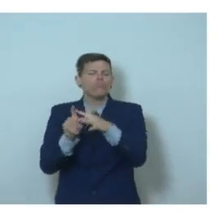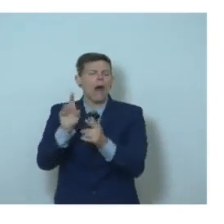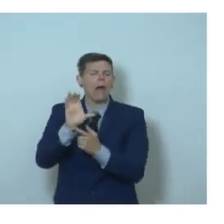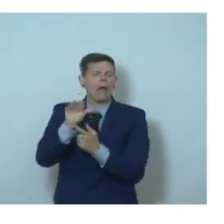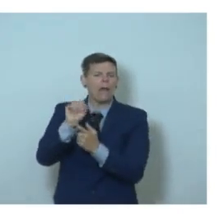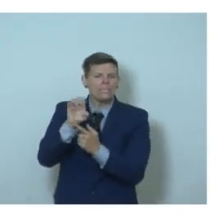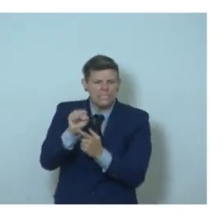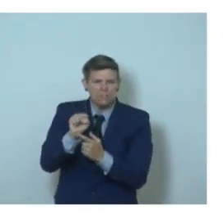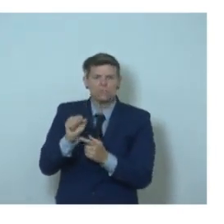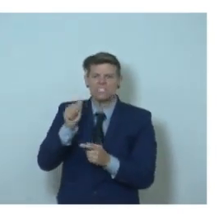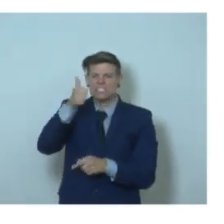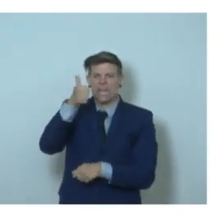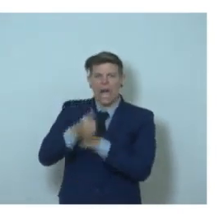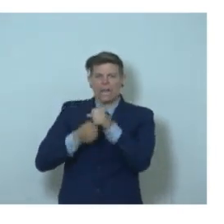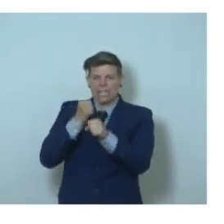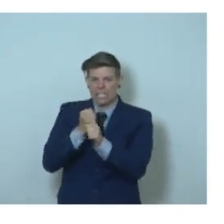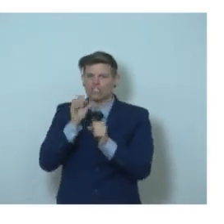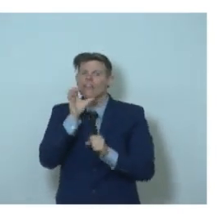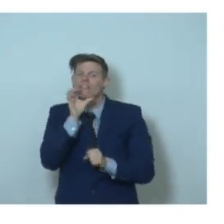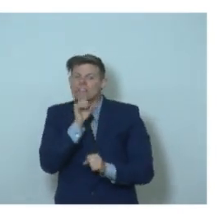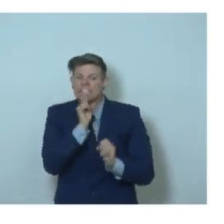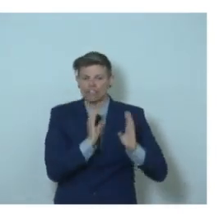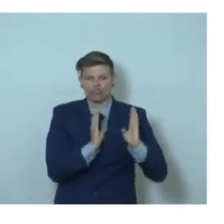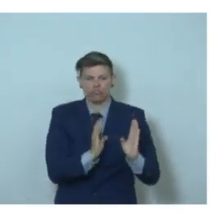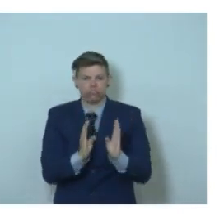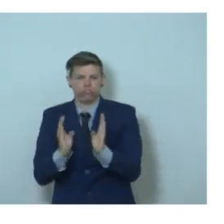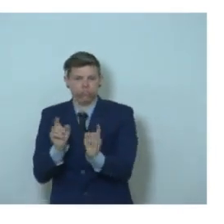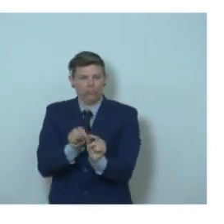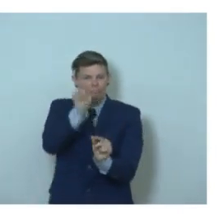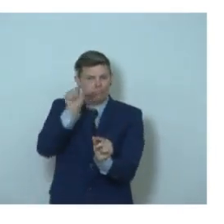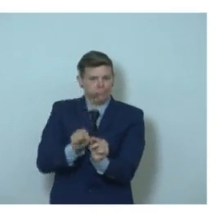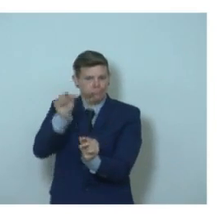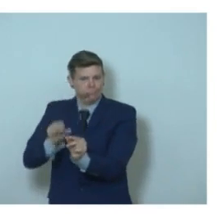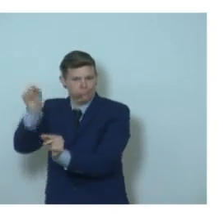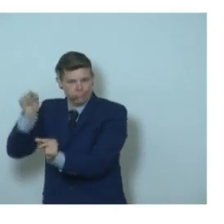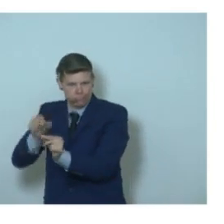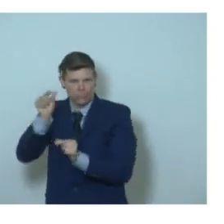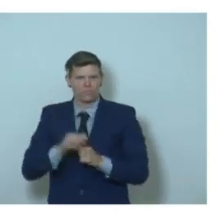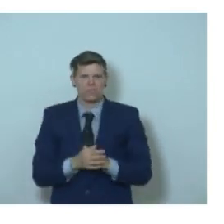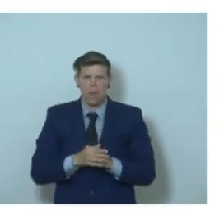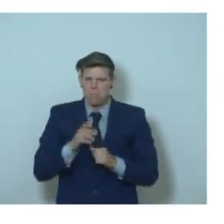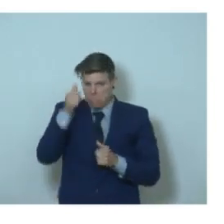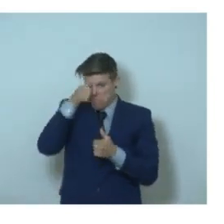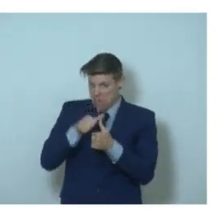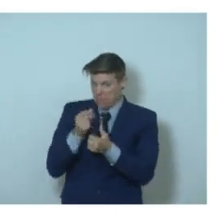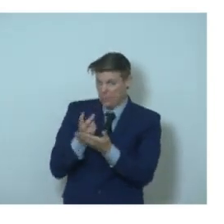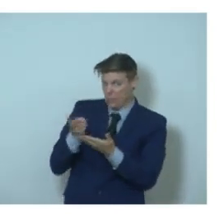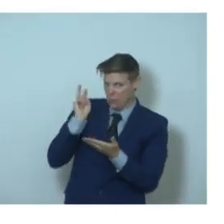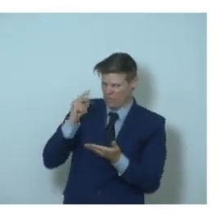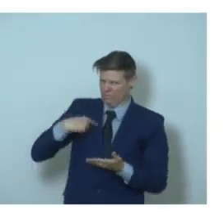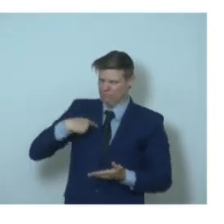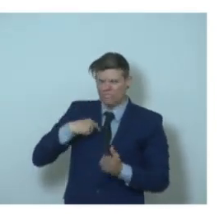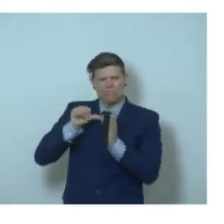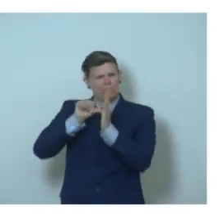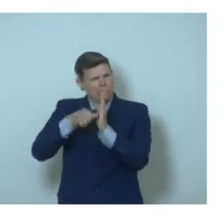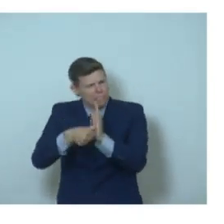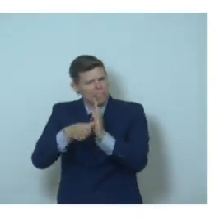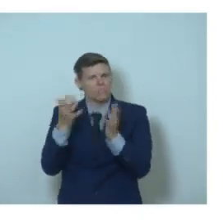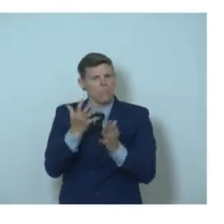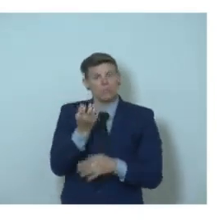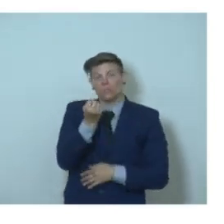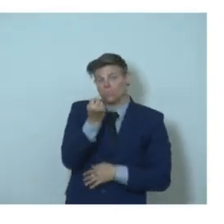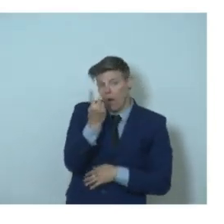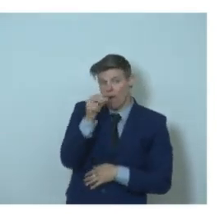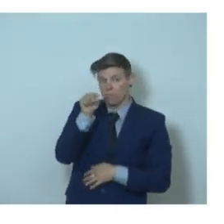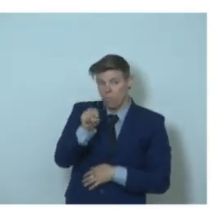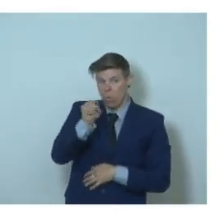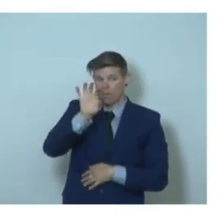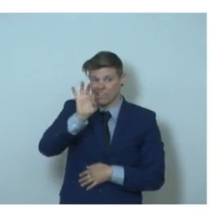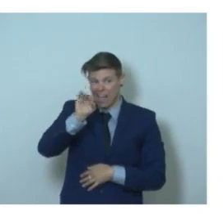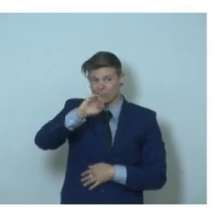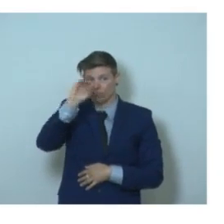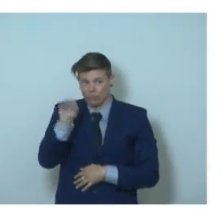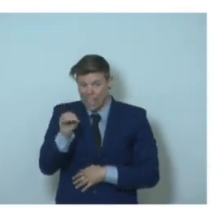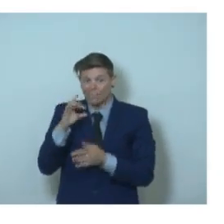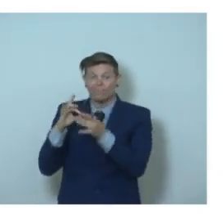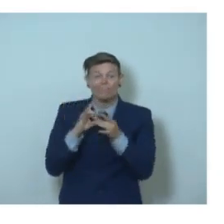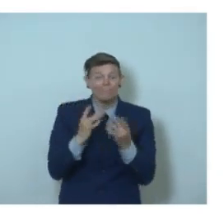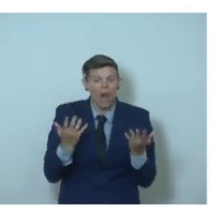YOU CAN SEE THE PERCENT OF TOTAL COVID CASES THAT OCCUR IN THOSE TENURE AGE BANDS AND ONE OF THE THINGS WE HIGHLIGHTED A COUPLE WEEKS AGO WAS THE FACT THAT WE’VE GOT IN THIS WEEK.